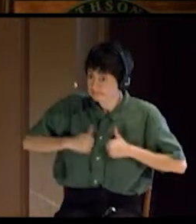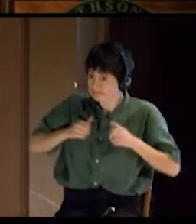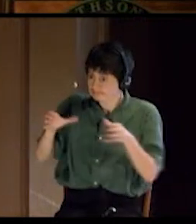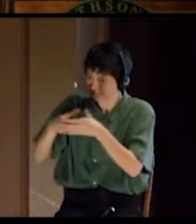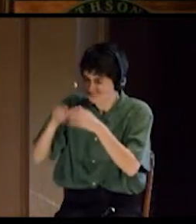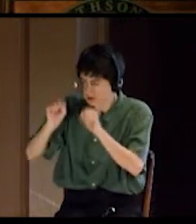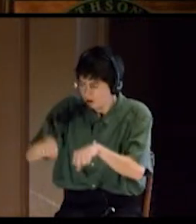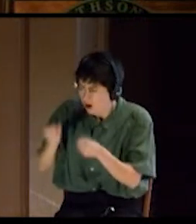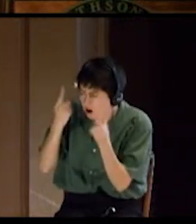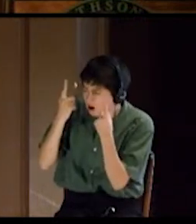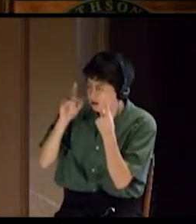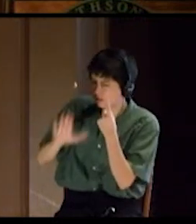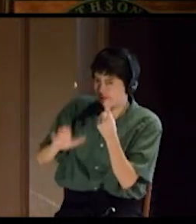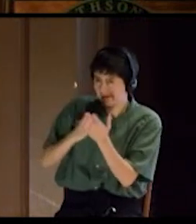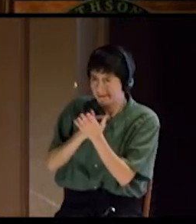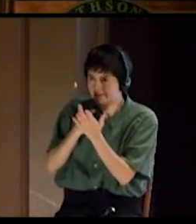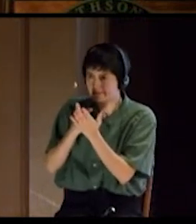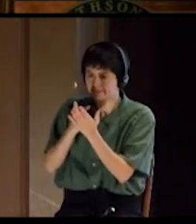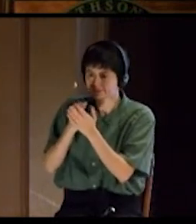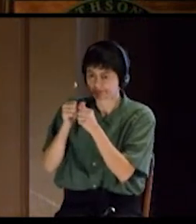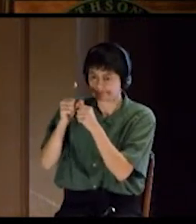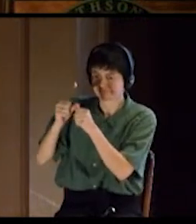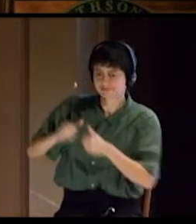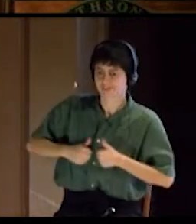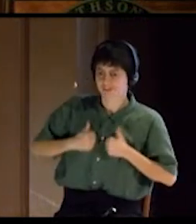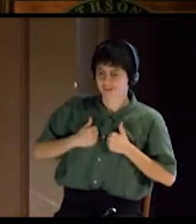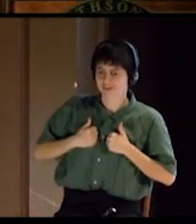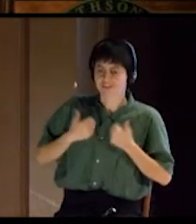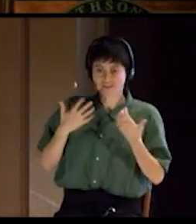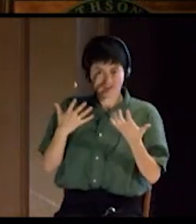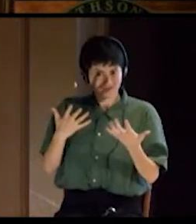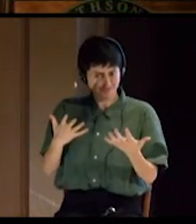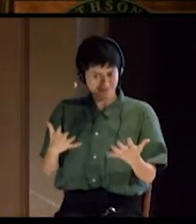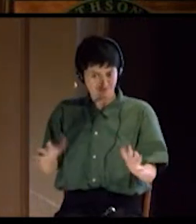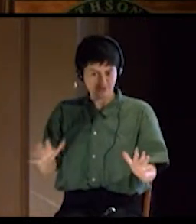And with that, I'd like to thank a bunch of people who have helped me with all of this work,